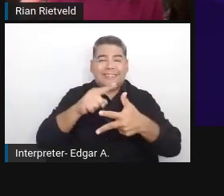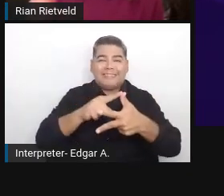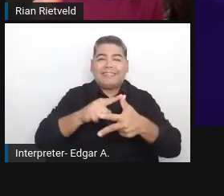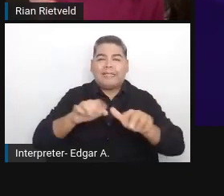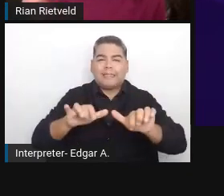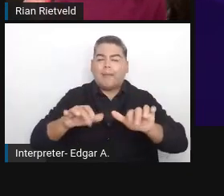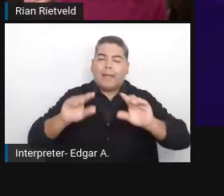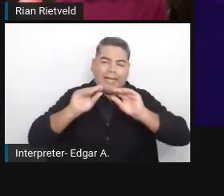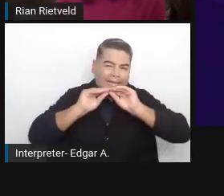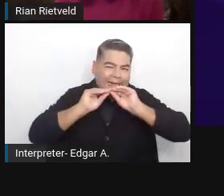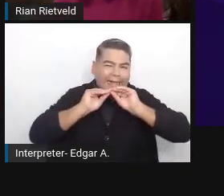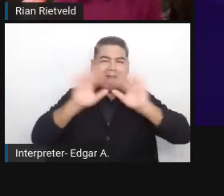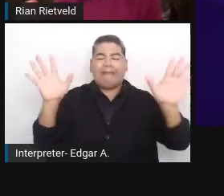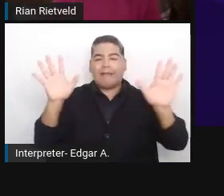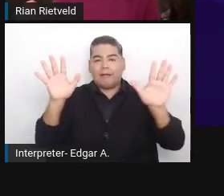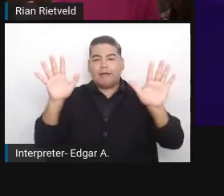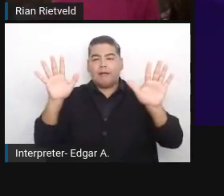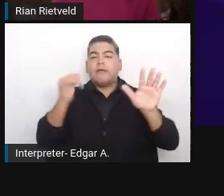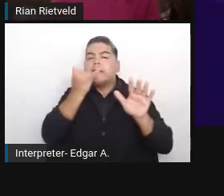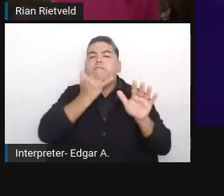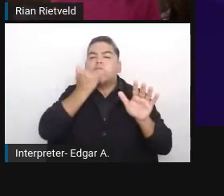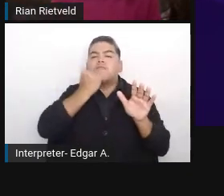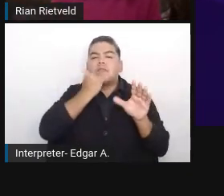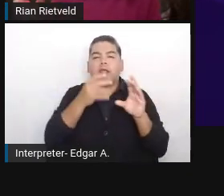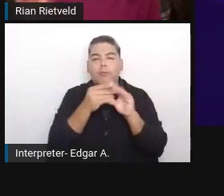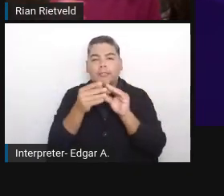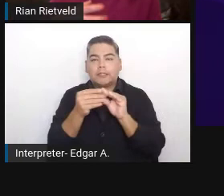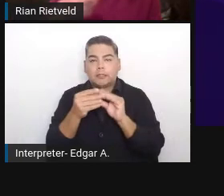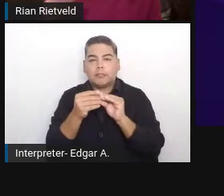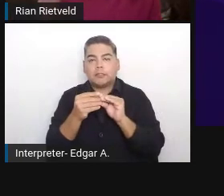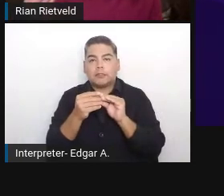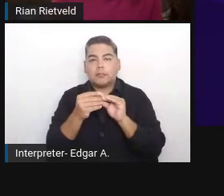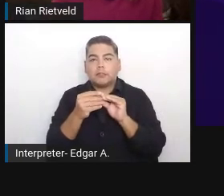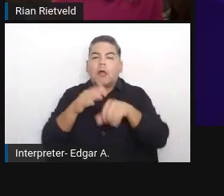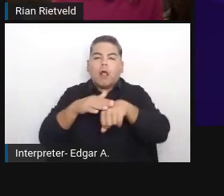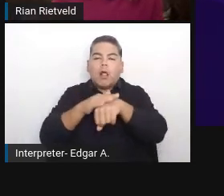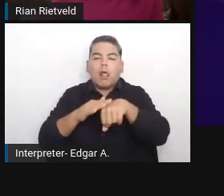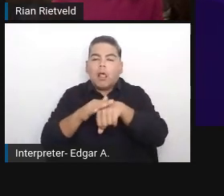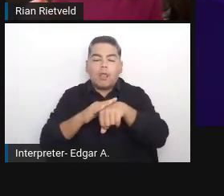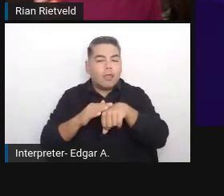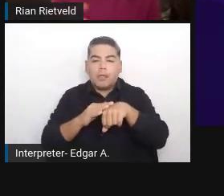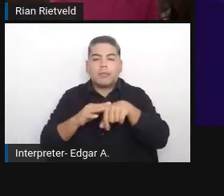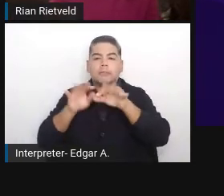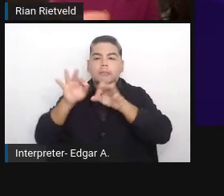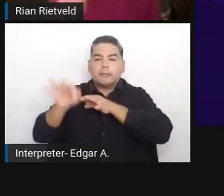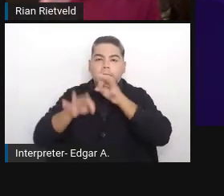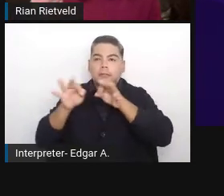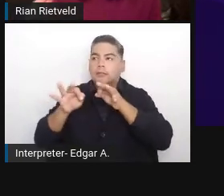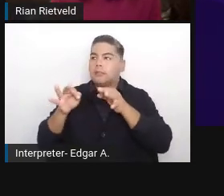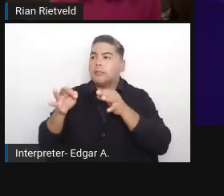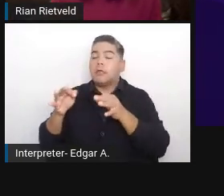This field is required is not enough, provide a follow-up email address, please fill out your name.